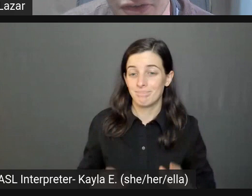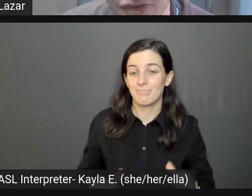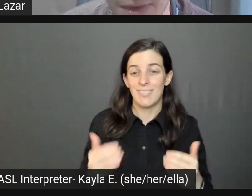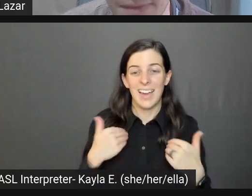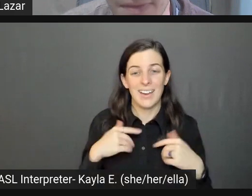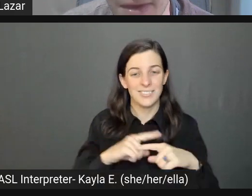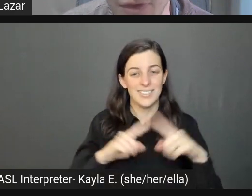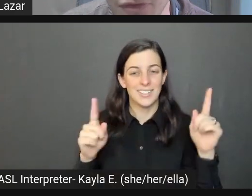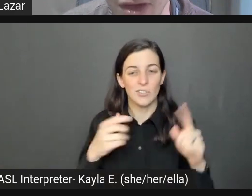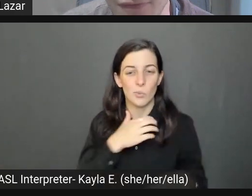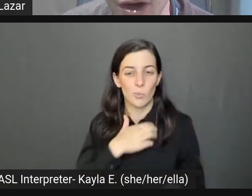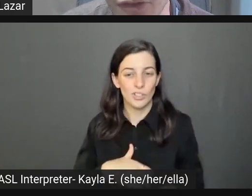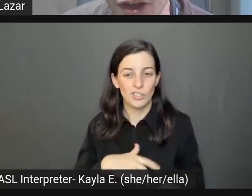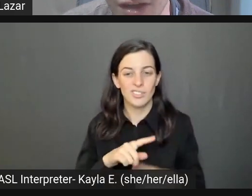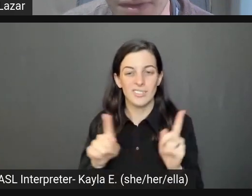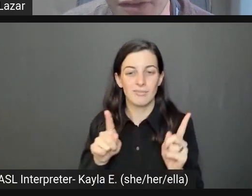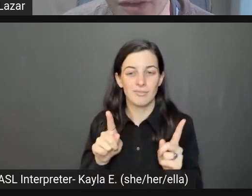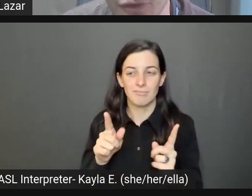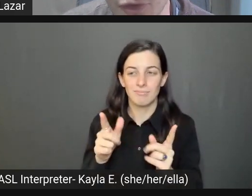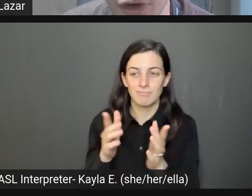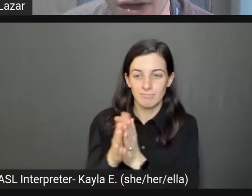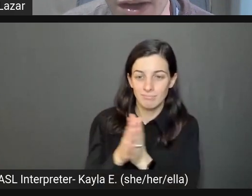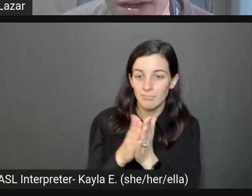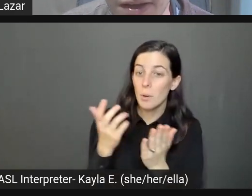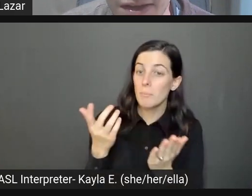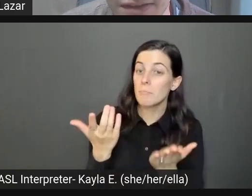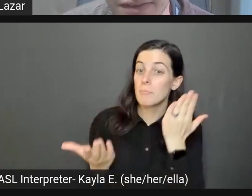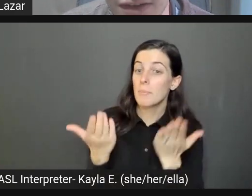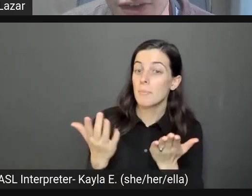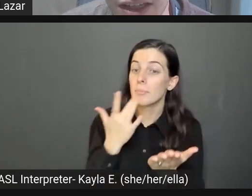so maybe they want to have all documented or screen